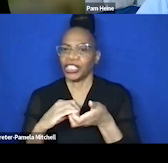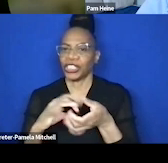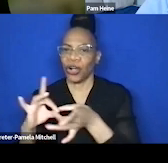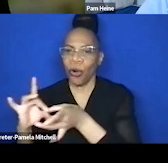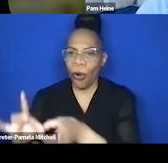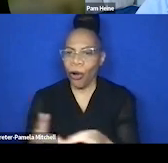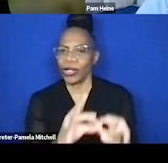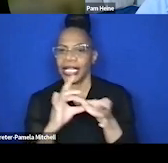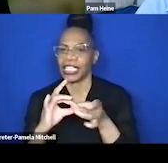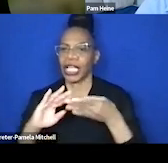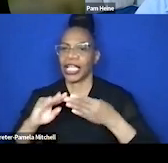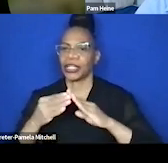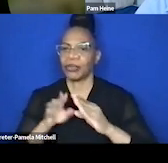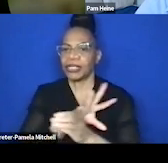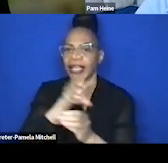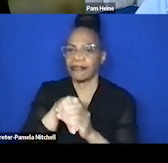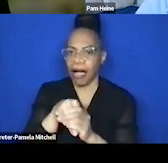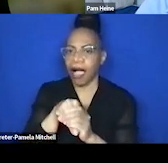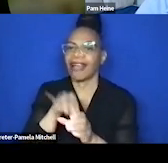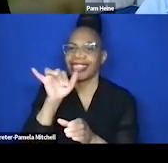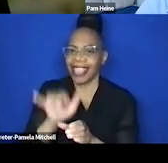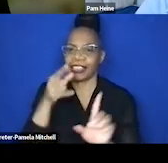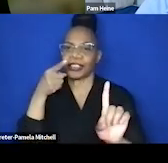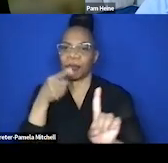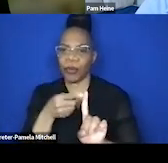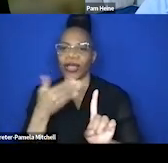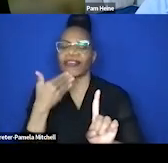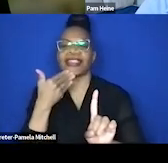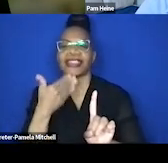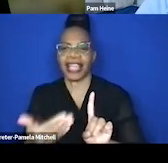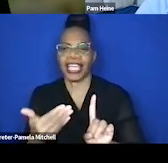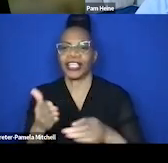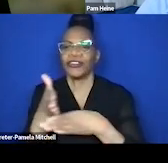So thanks for sharing how you are able to integrate SOAR within your local CoC.